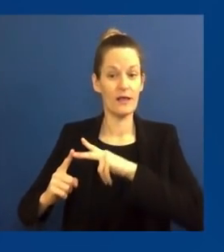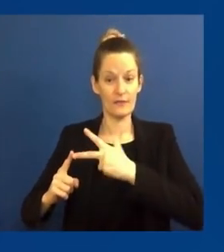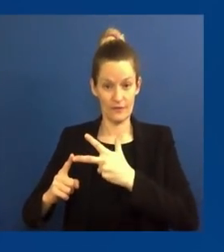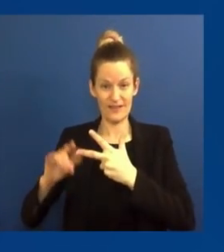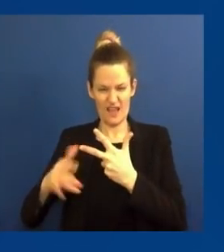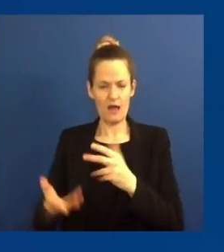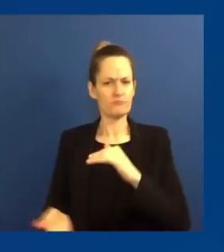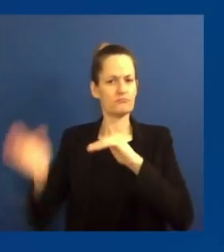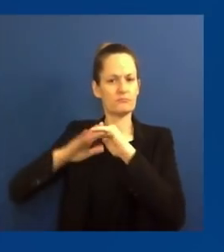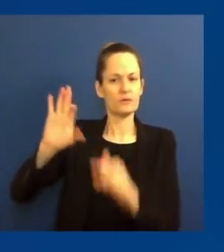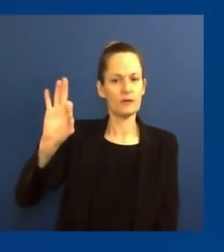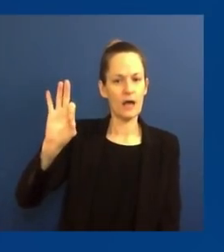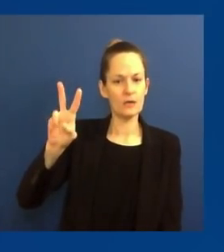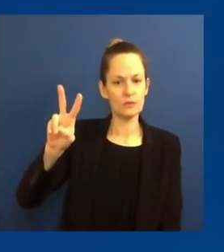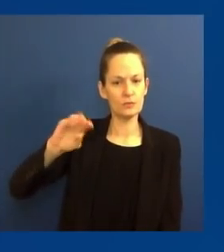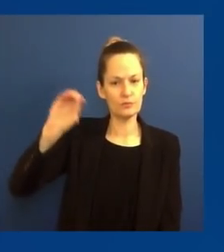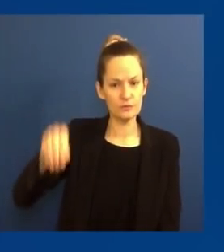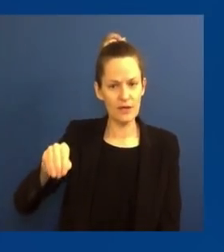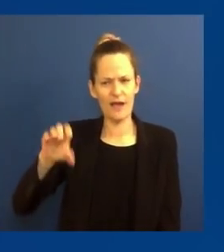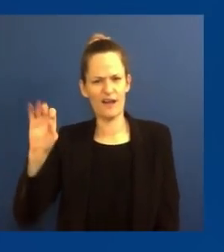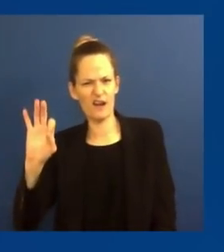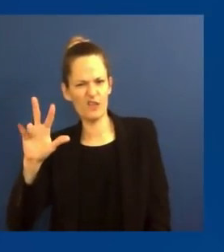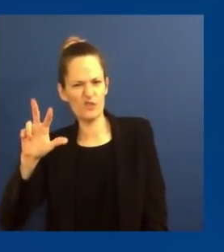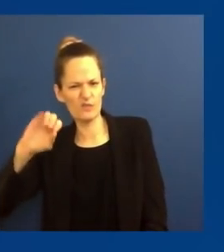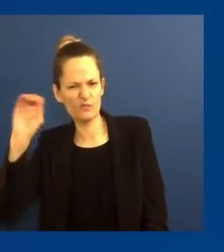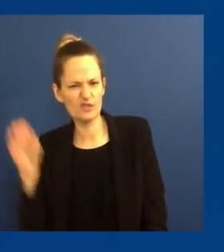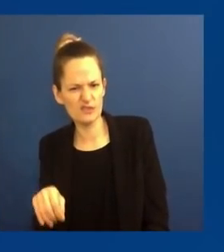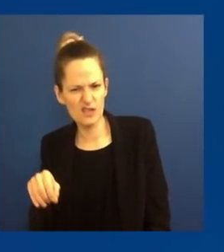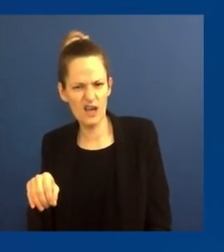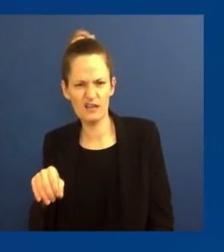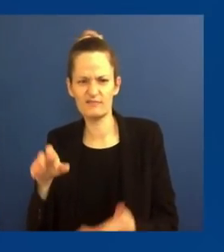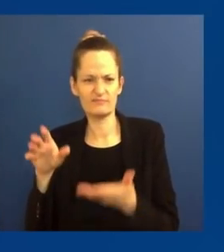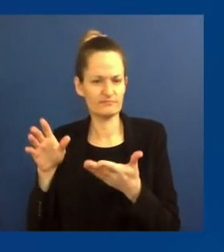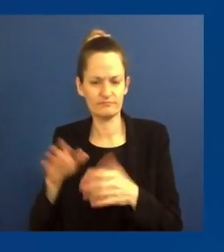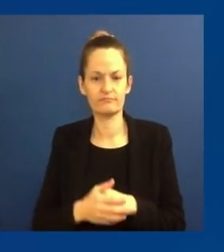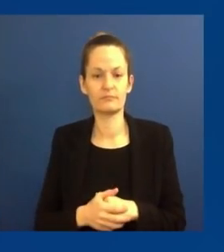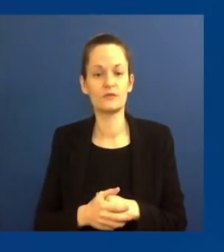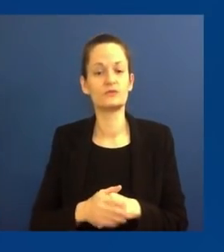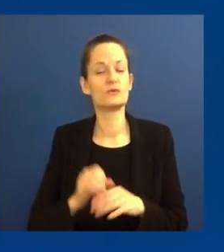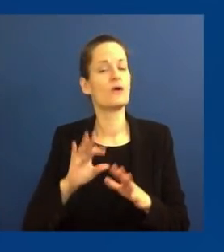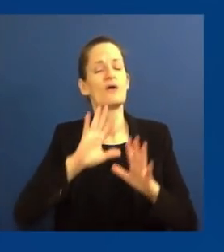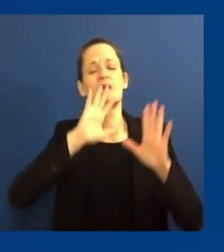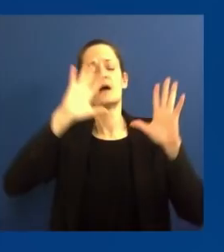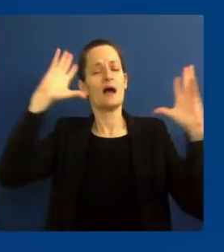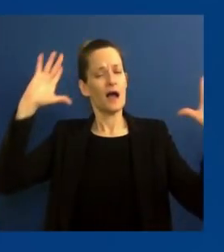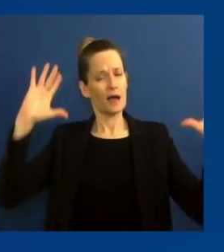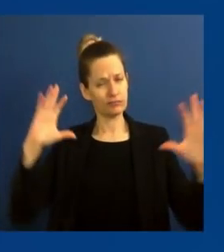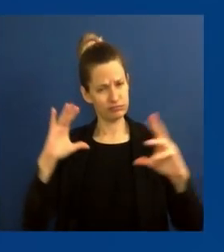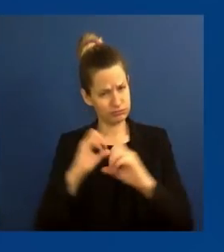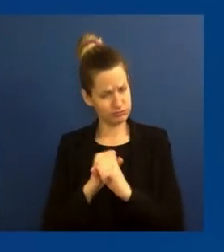Next slide. So, what's the bottom line of what I've said? Protection against SARS-CoV-2 infection